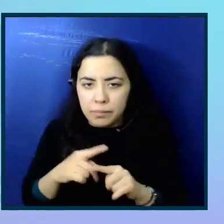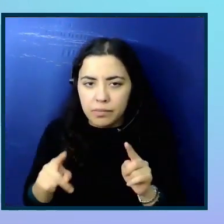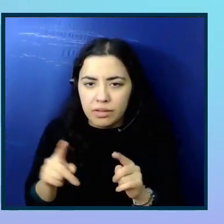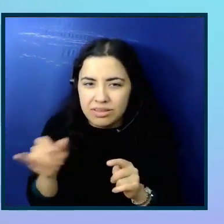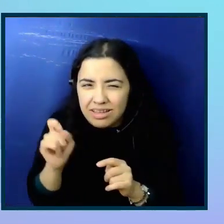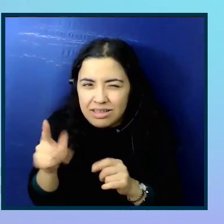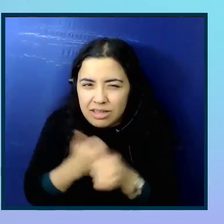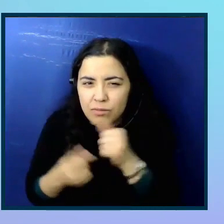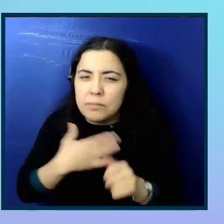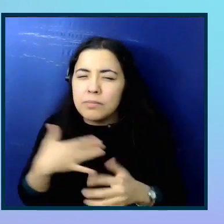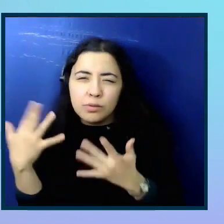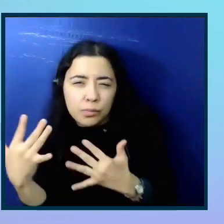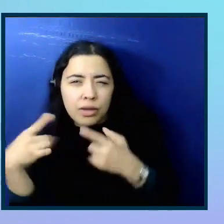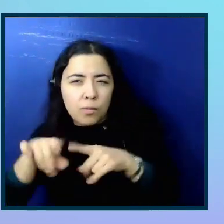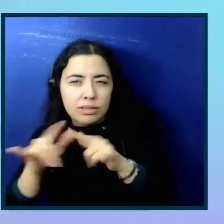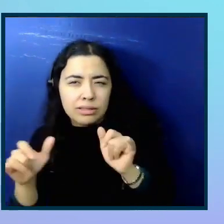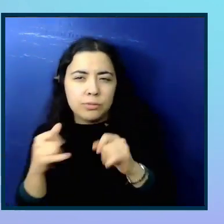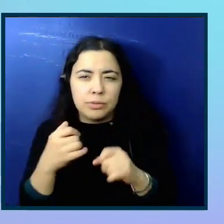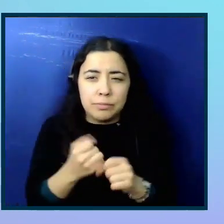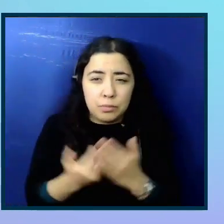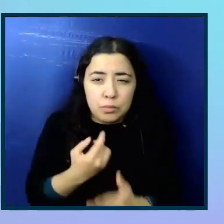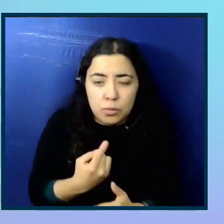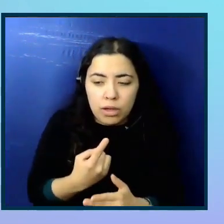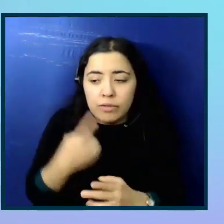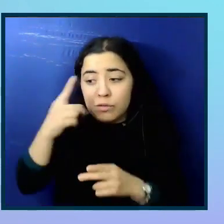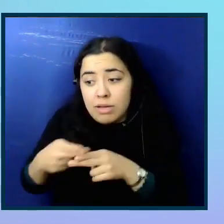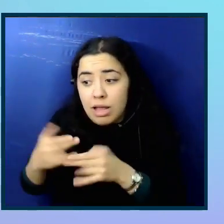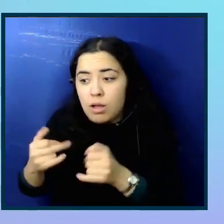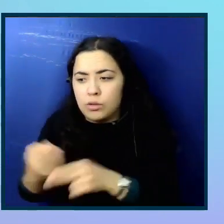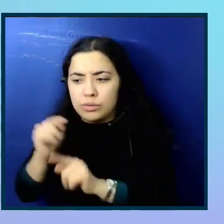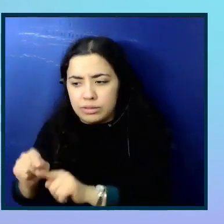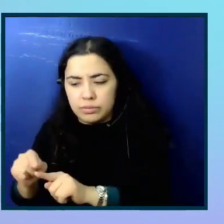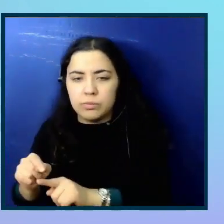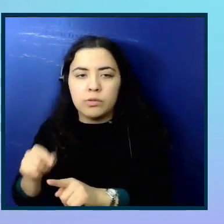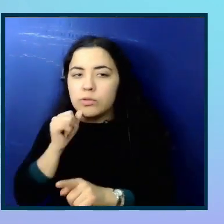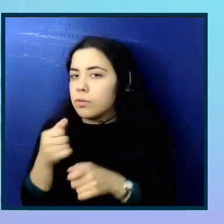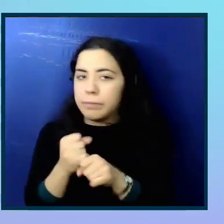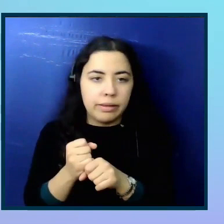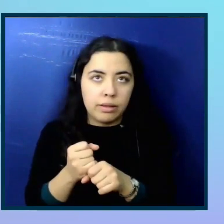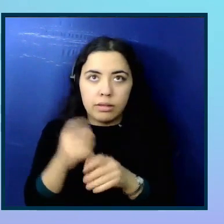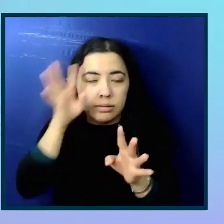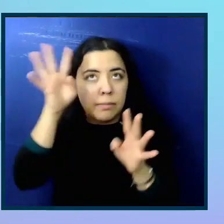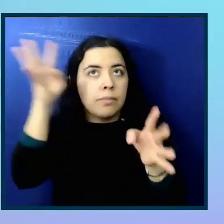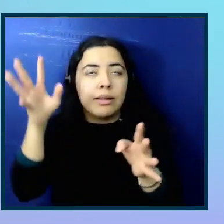to please wait while we create a new one and then use this one. Don't create something that is carousel like,